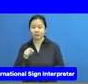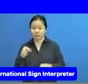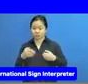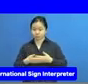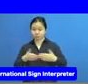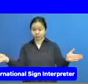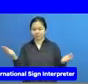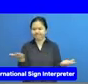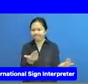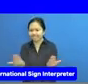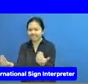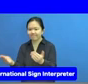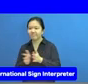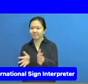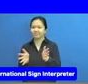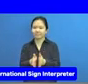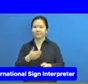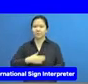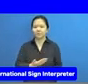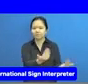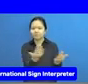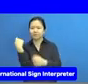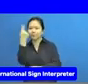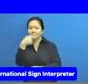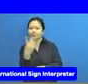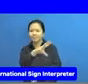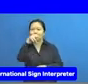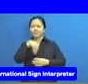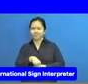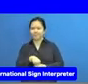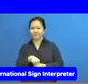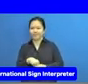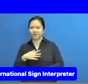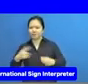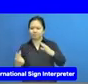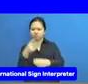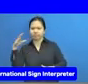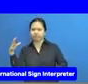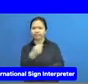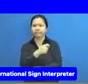and present performing arts across borders and to make it greener, more diverse and more inclusive.